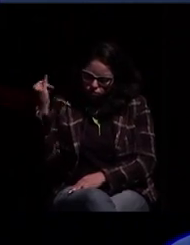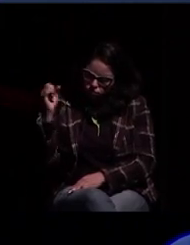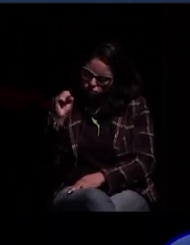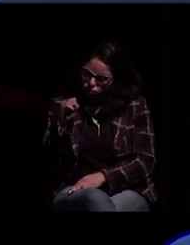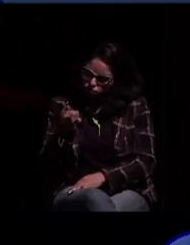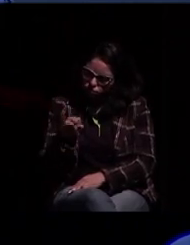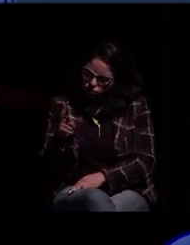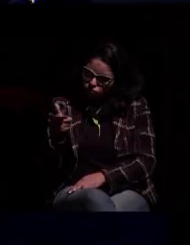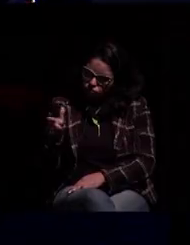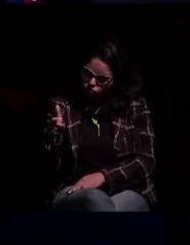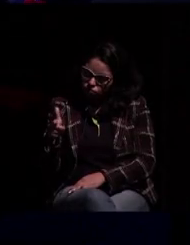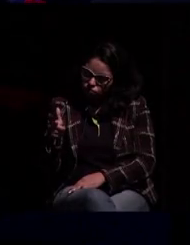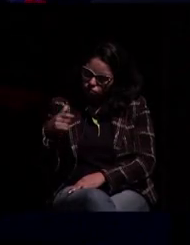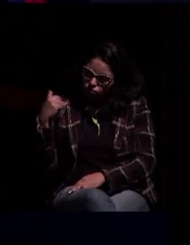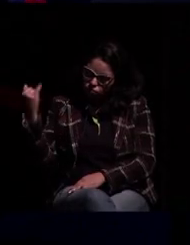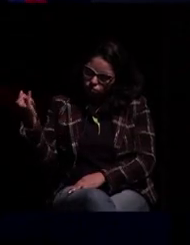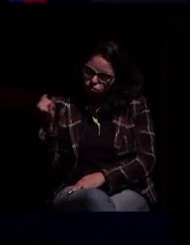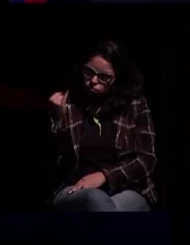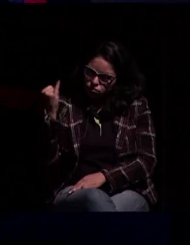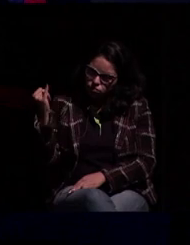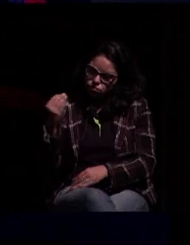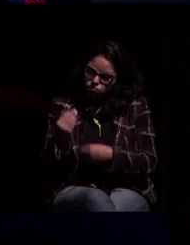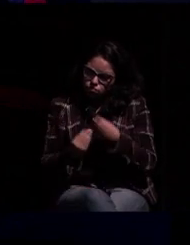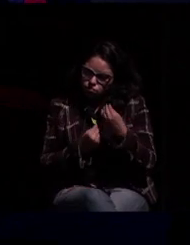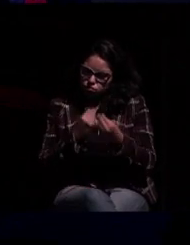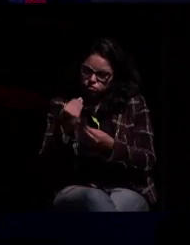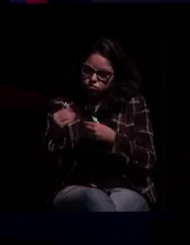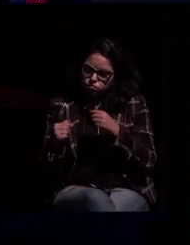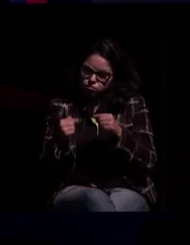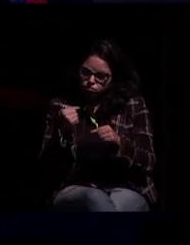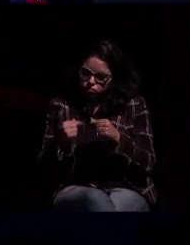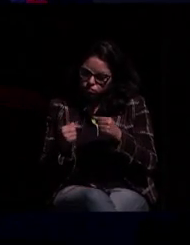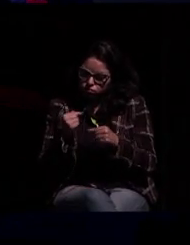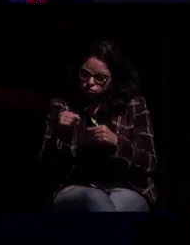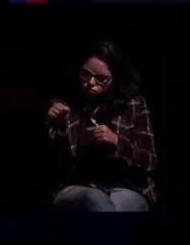How can we discuss the announced asymmetry